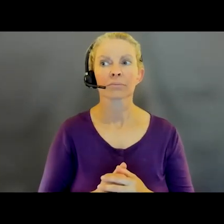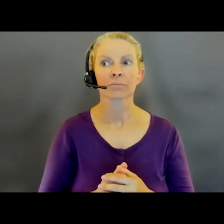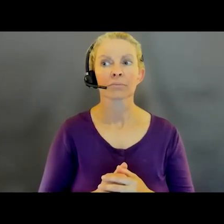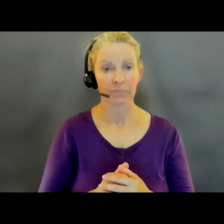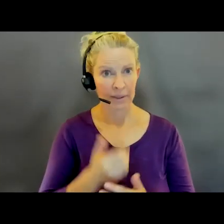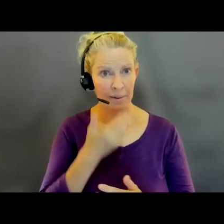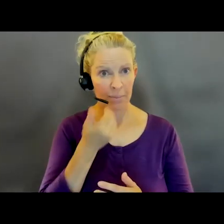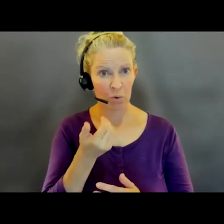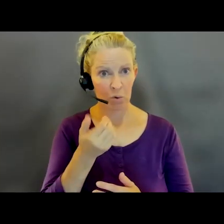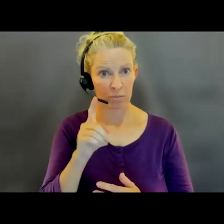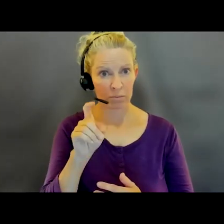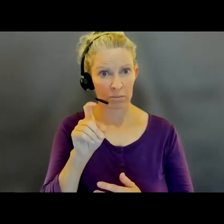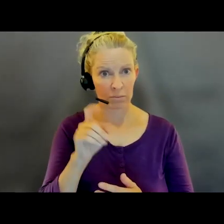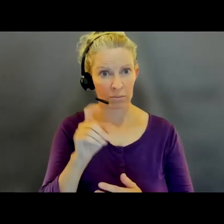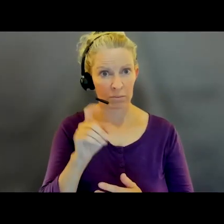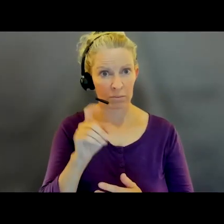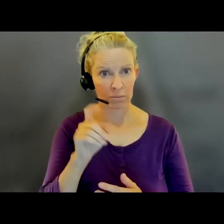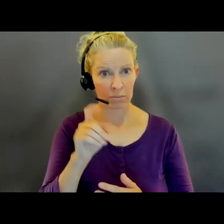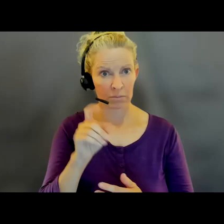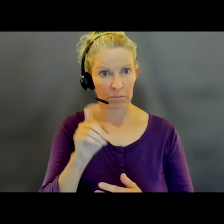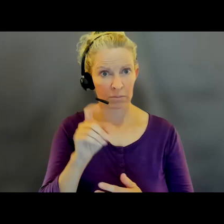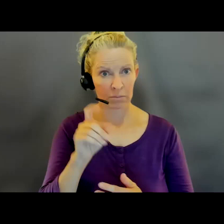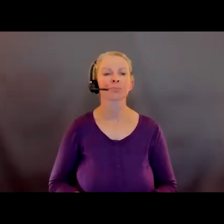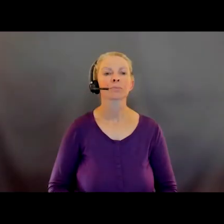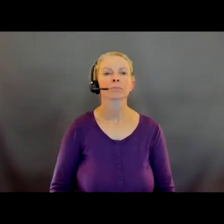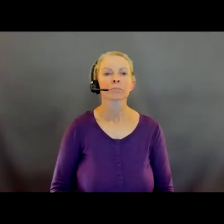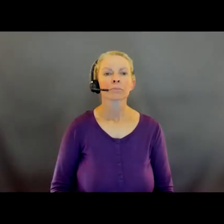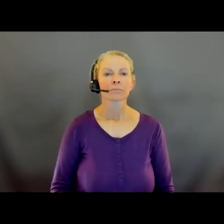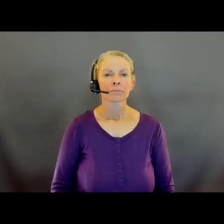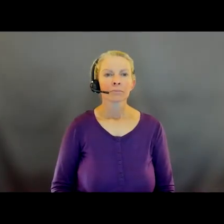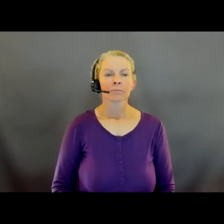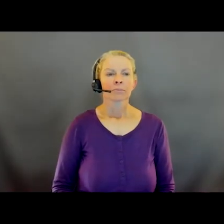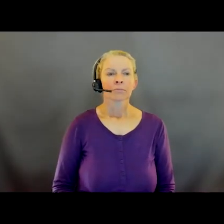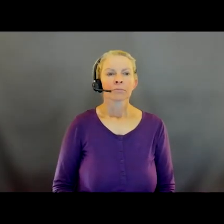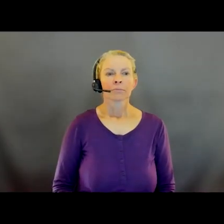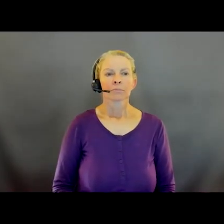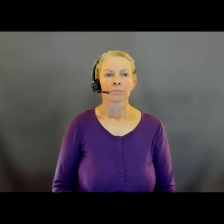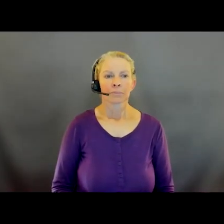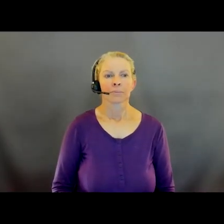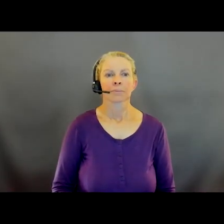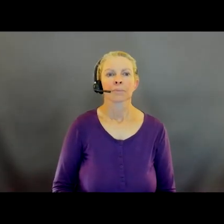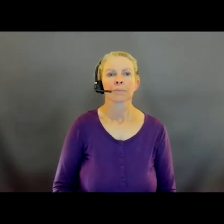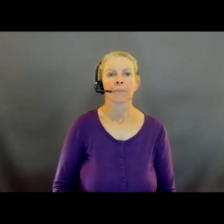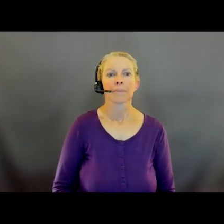better, Jay? Good. So, in the near term, we have to look at opportunities or risks that